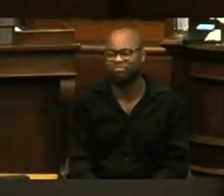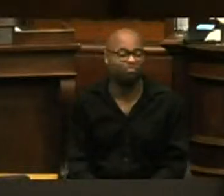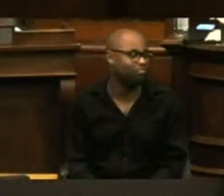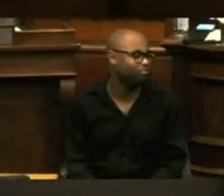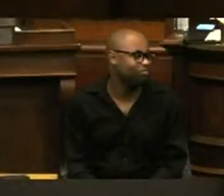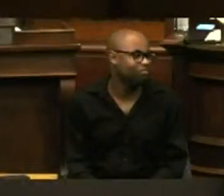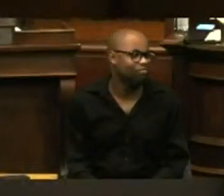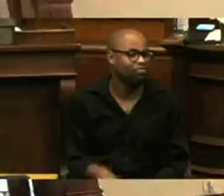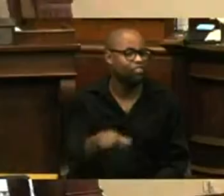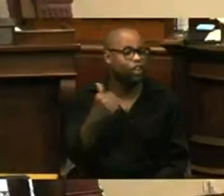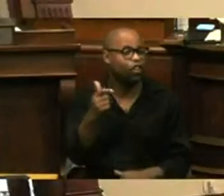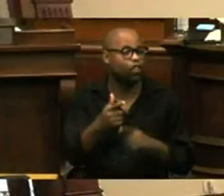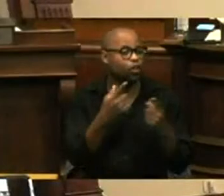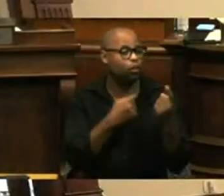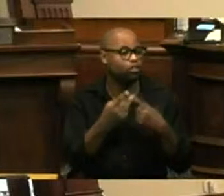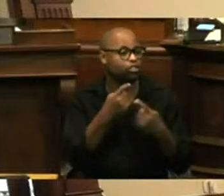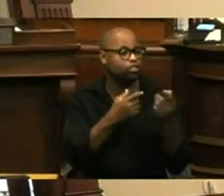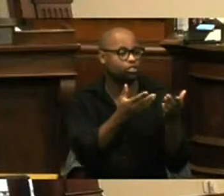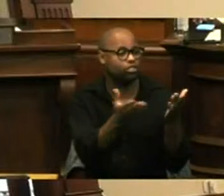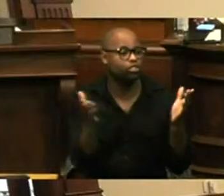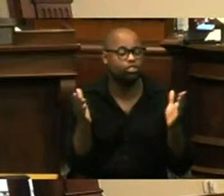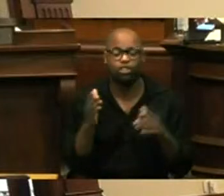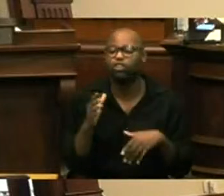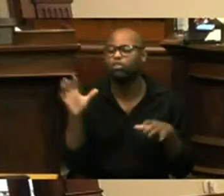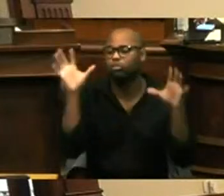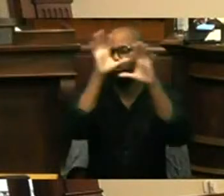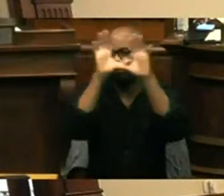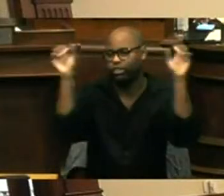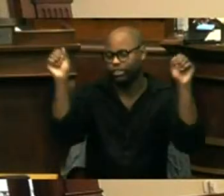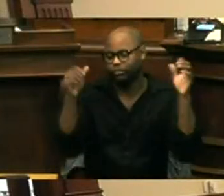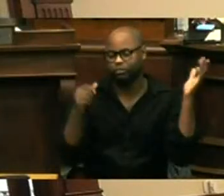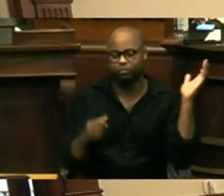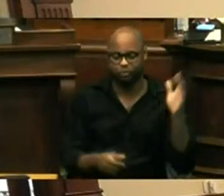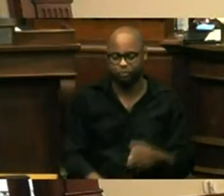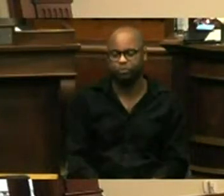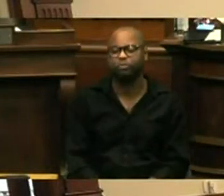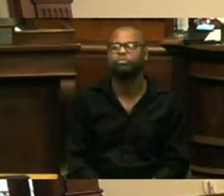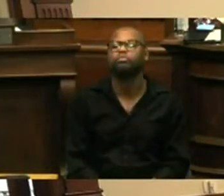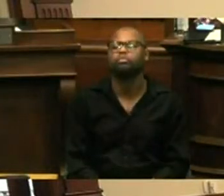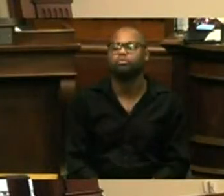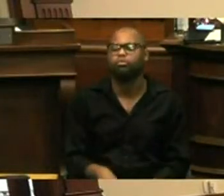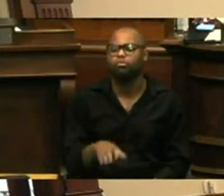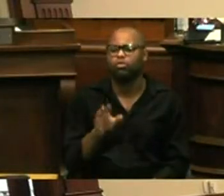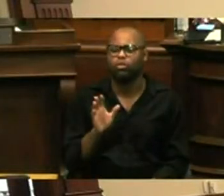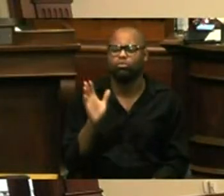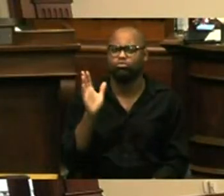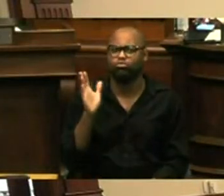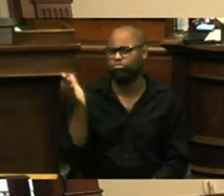questions, things of that nature. Yes. Thank you. Any additional questions? Yes.